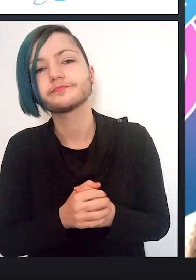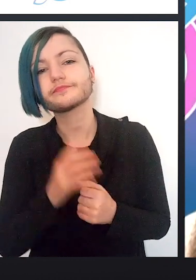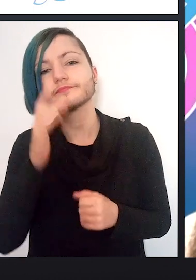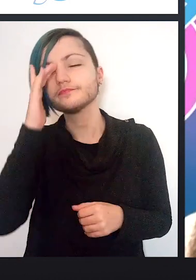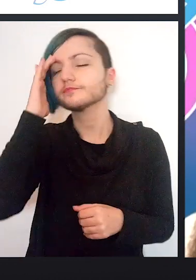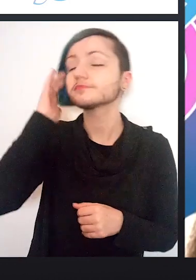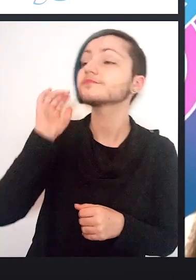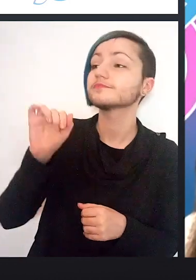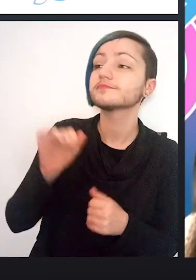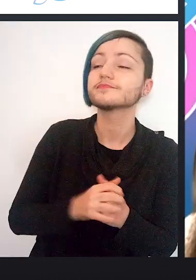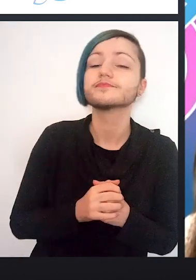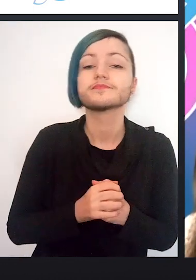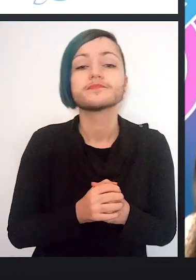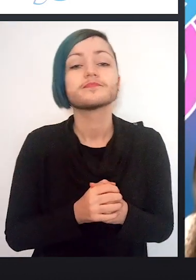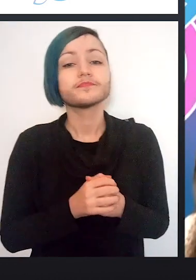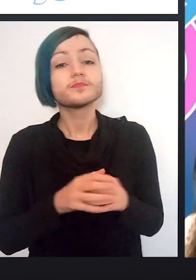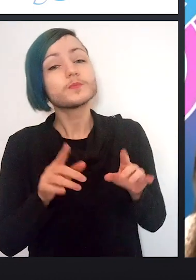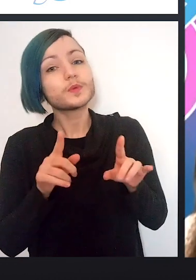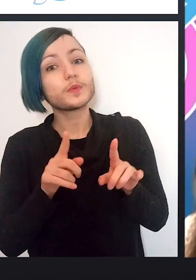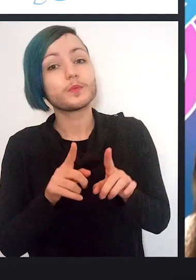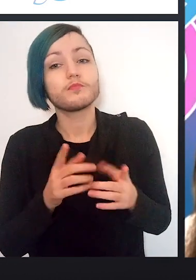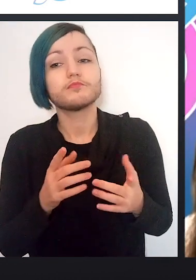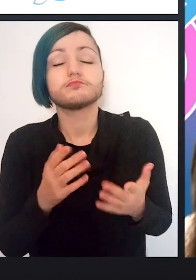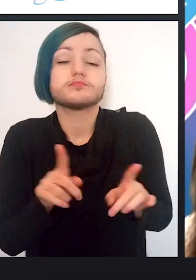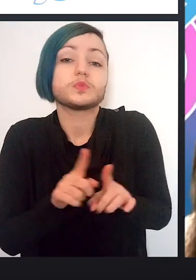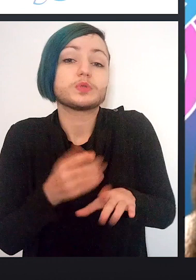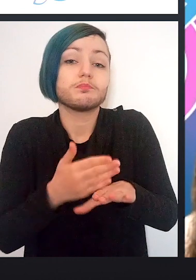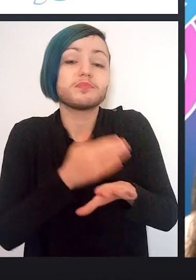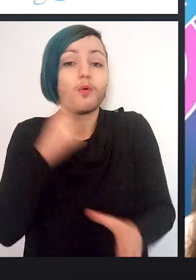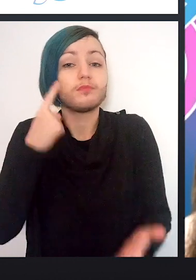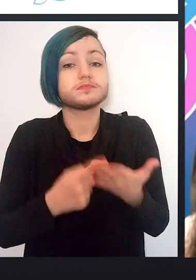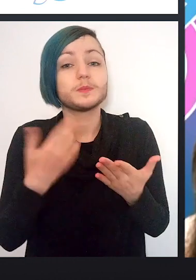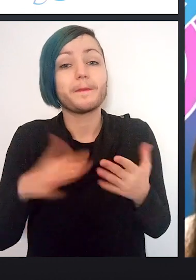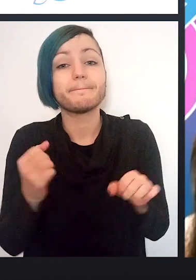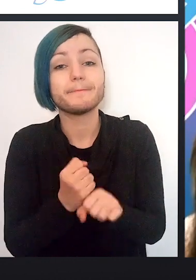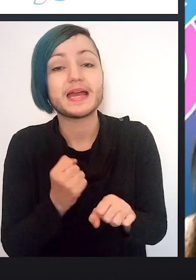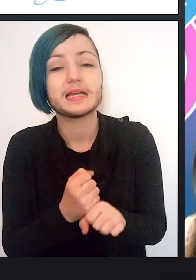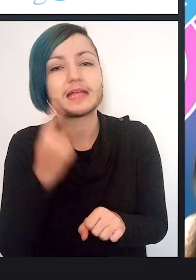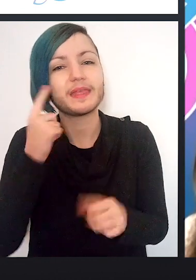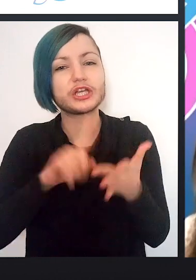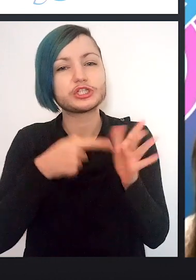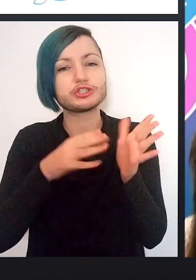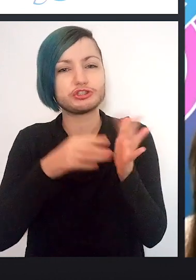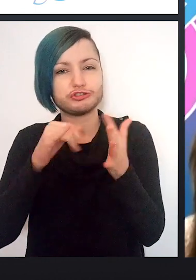You also would have been aware making that decision that I think James talked about it when